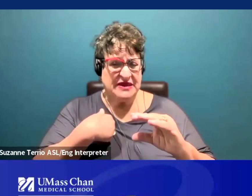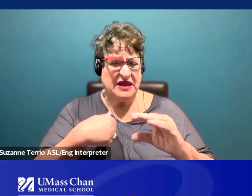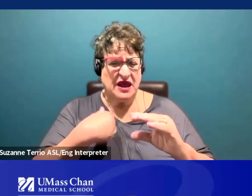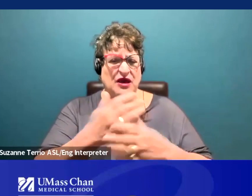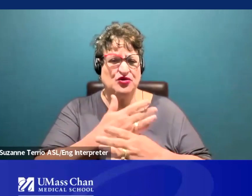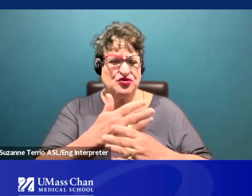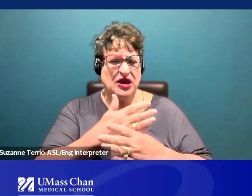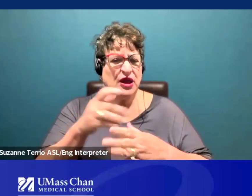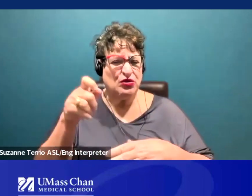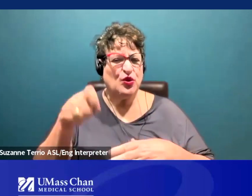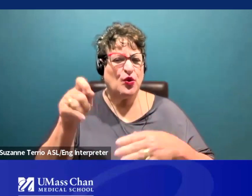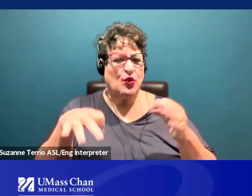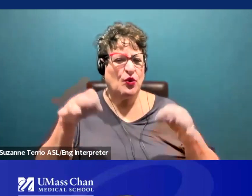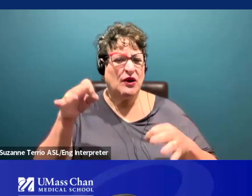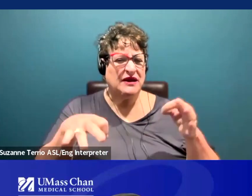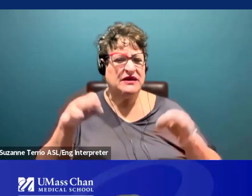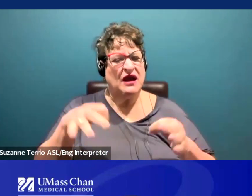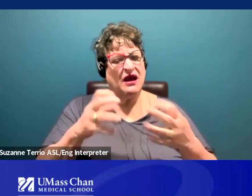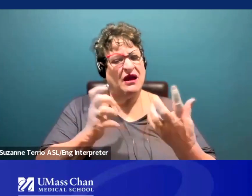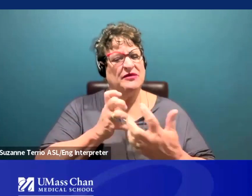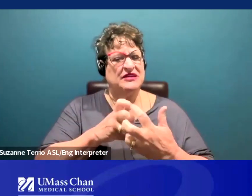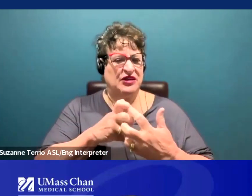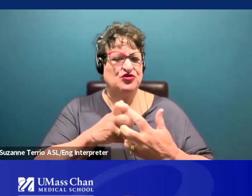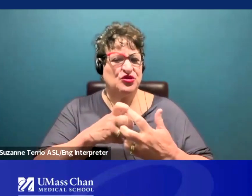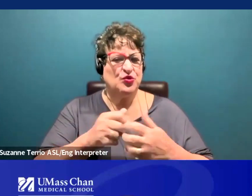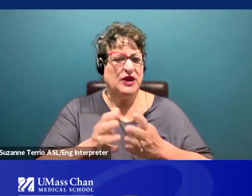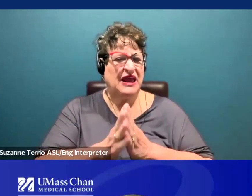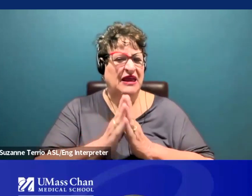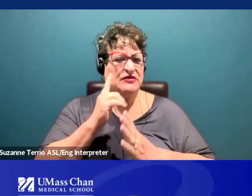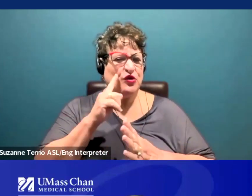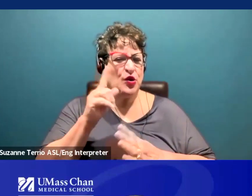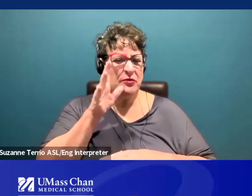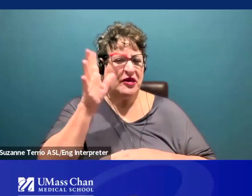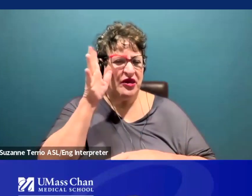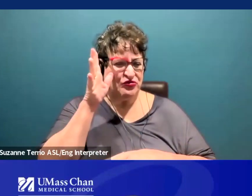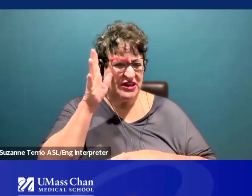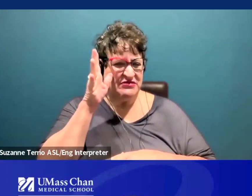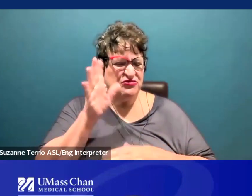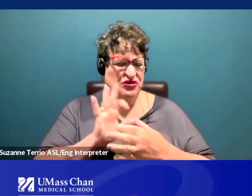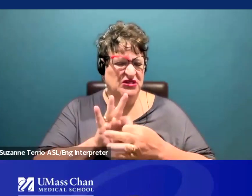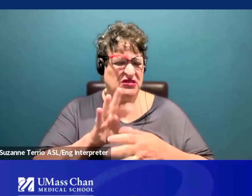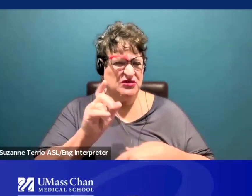that we asked for for a parent on that regard. So you can kind of copy that language there.